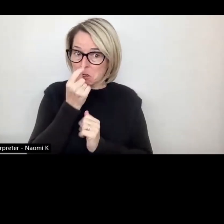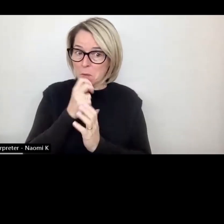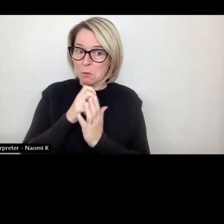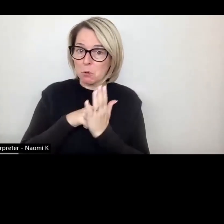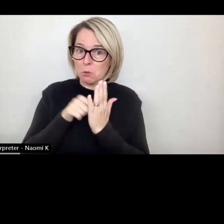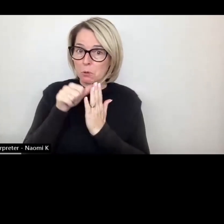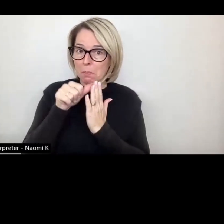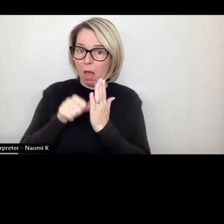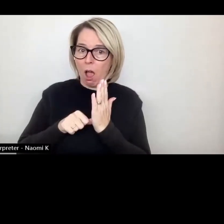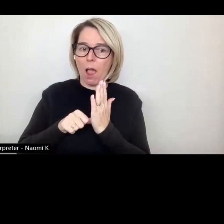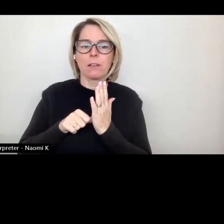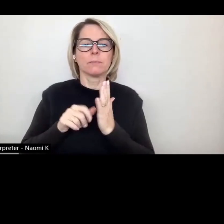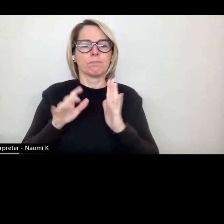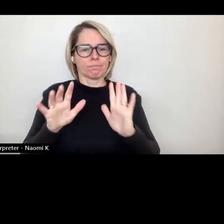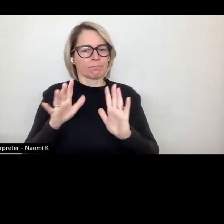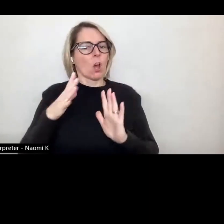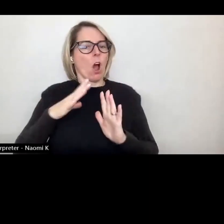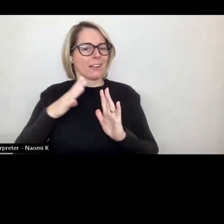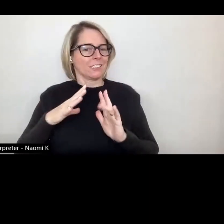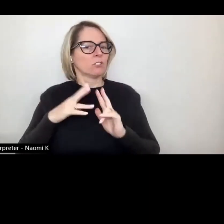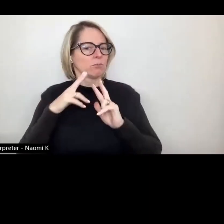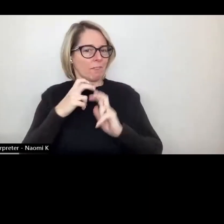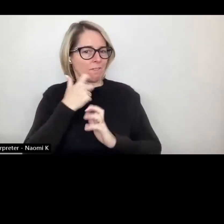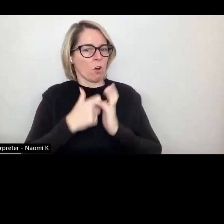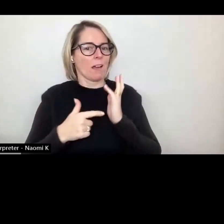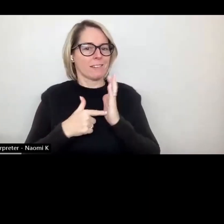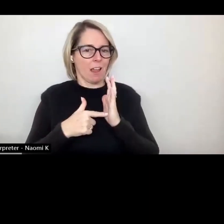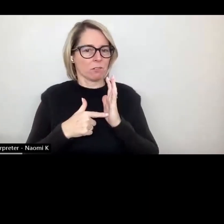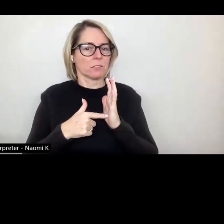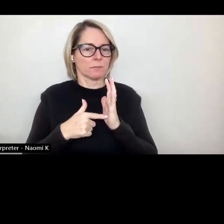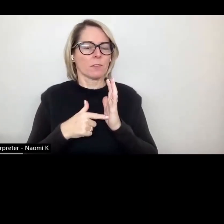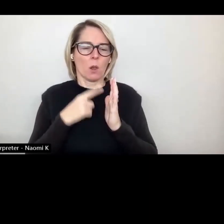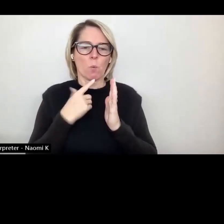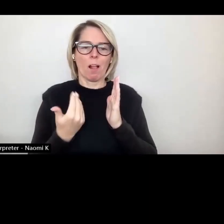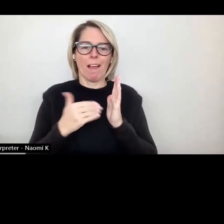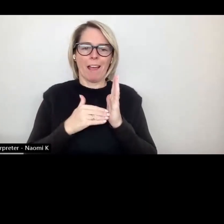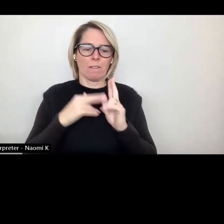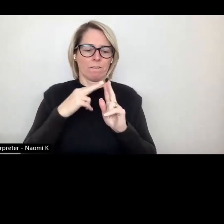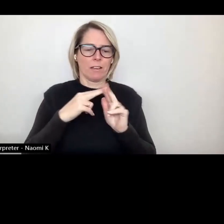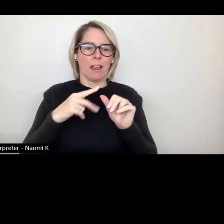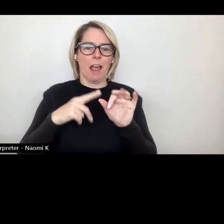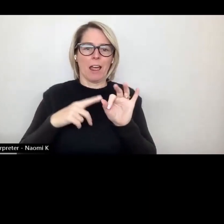We've got a question about access to emergency respite.